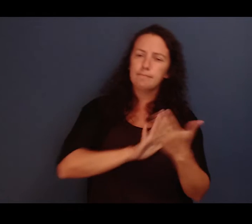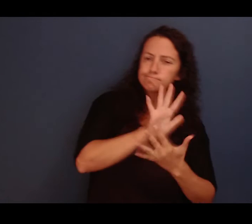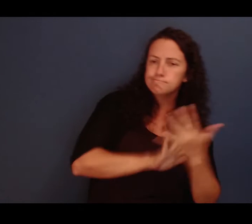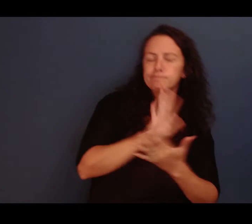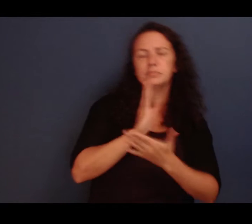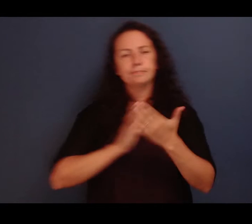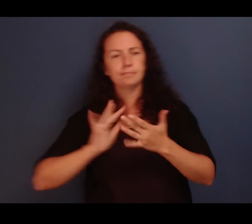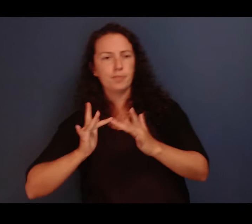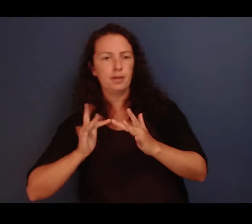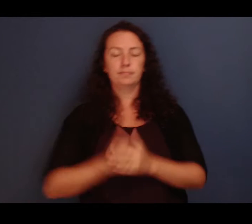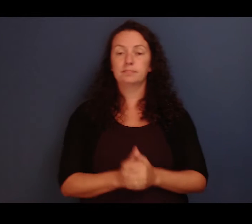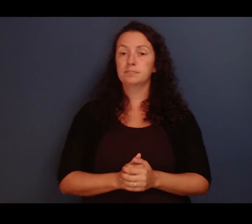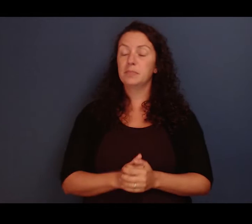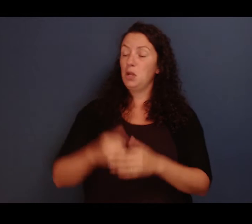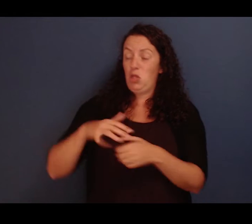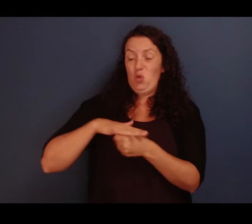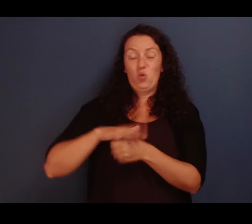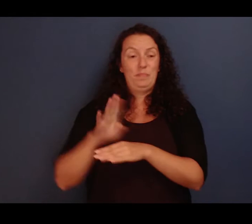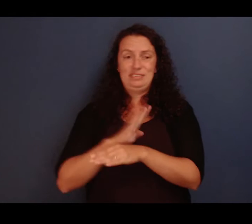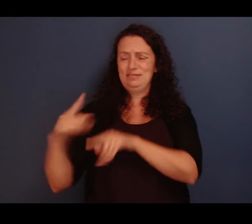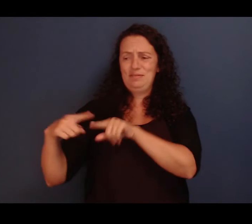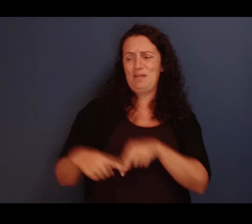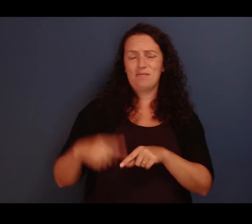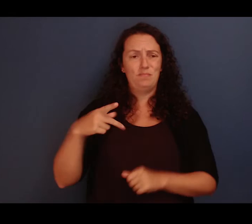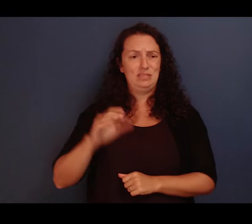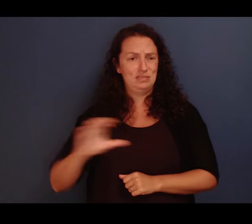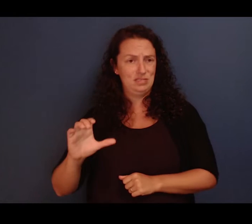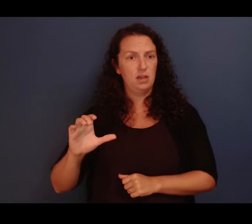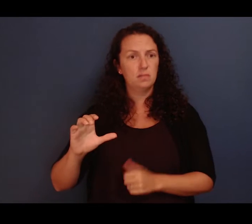Local businesses and employers count on PCC to provide them with a well-trained and educated